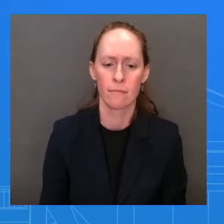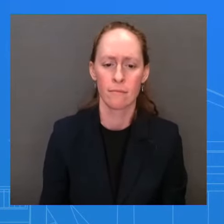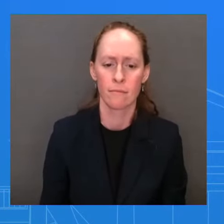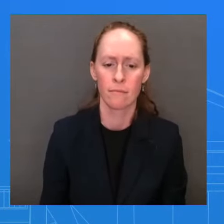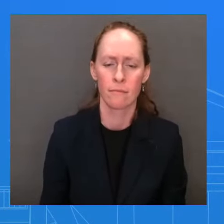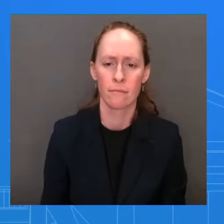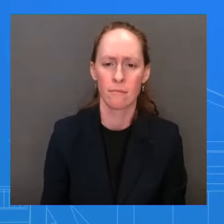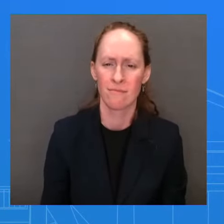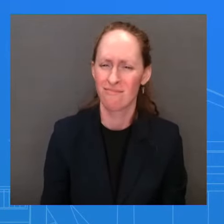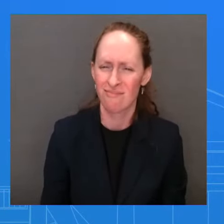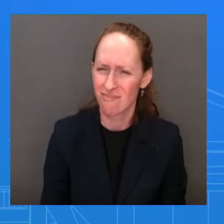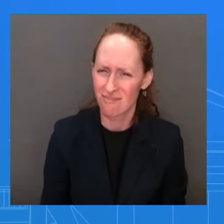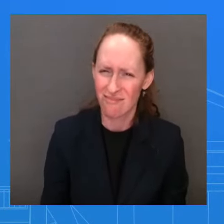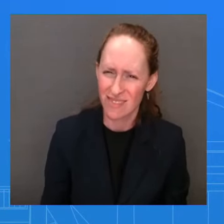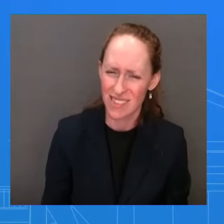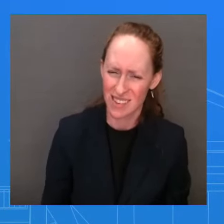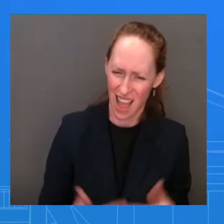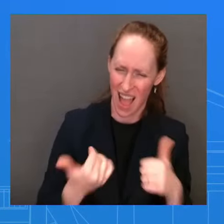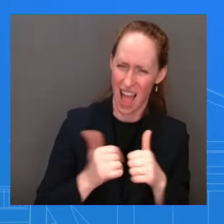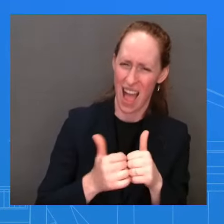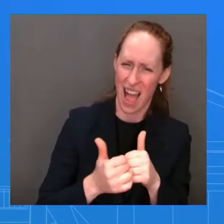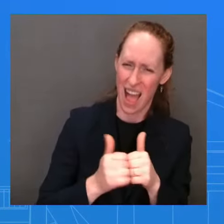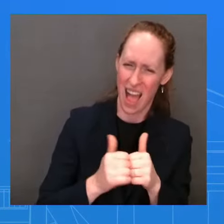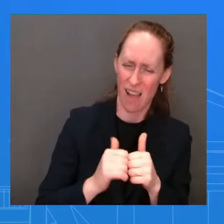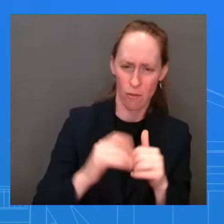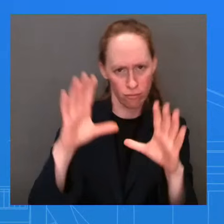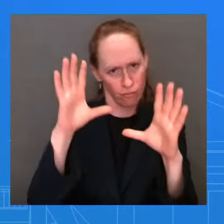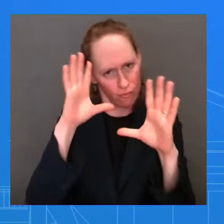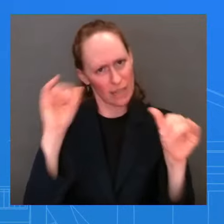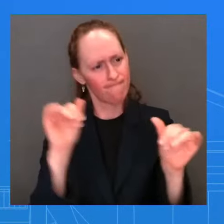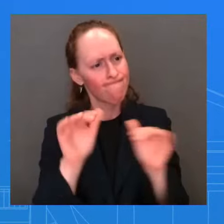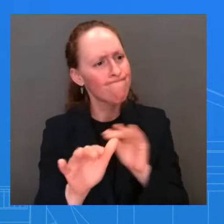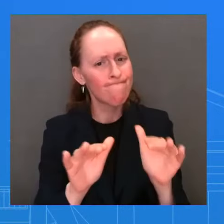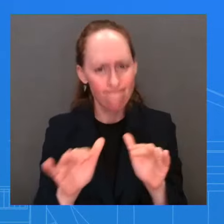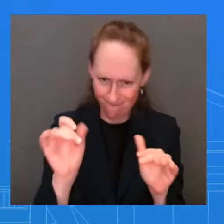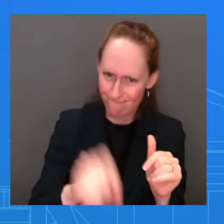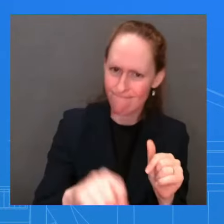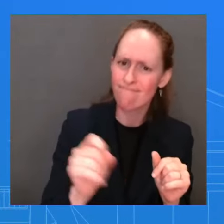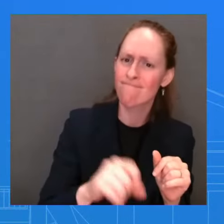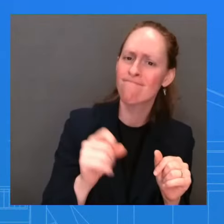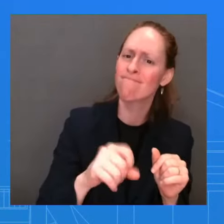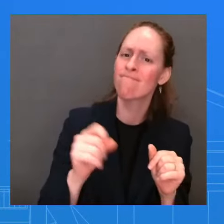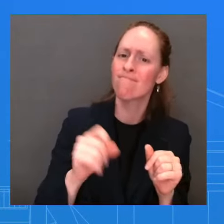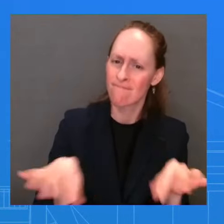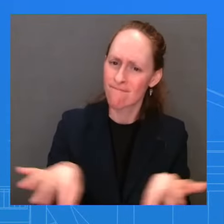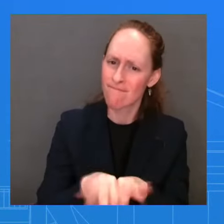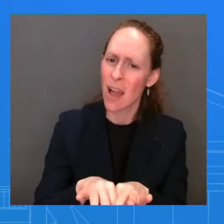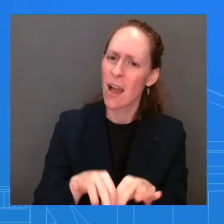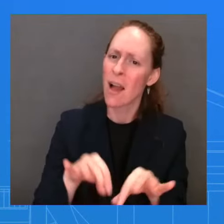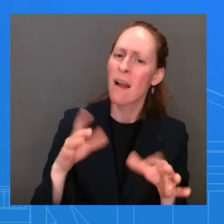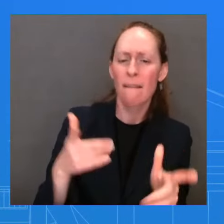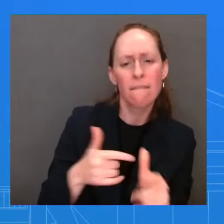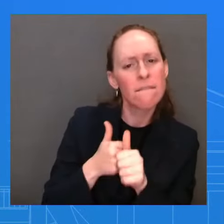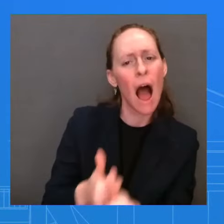to keep going with these economic policies? Ms. Jean-Pierre: So, look, again, I'm going to be careful about 2024, anything that's related. The Press: --